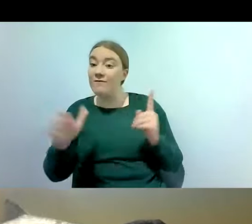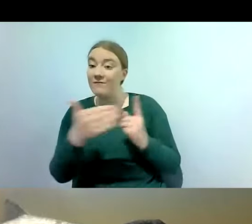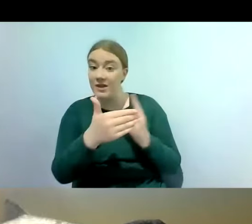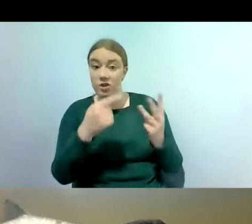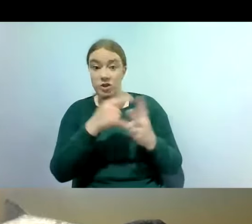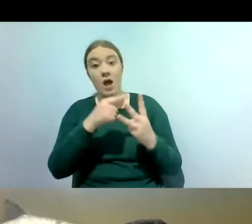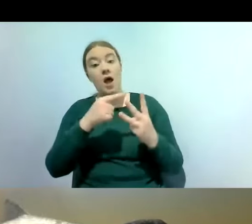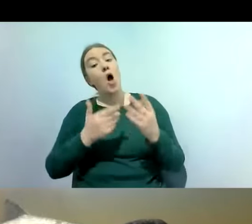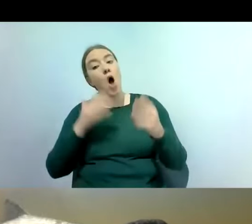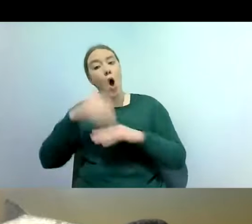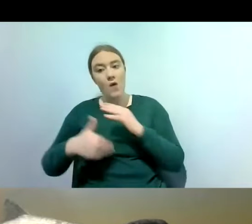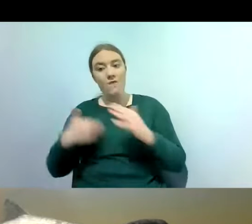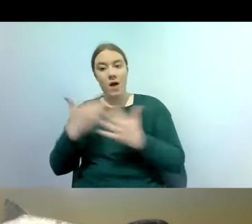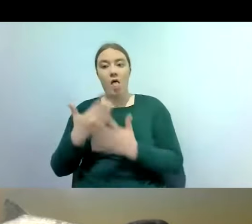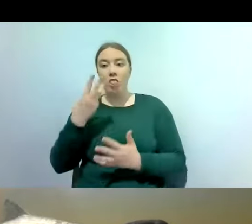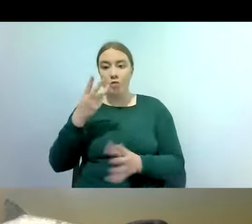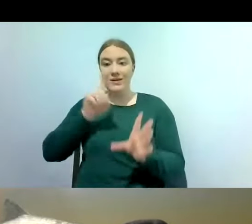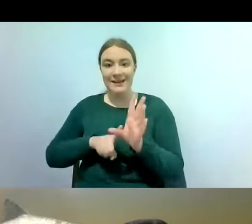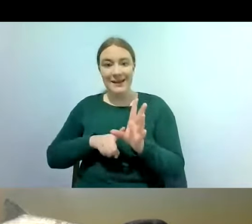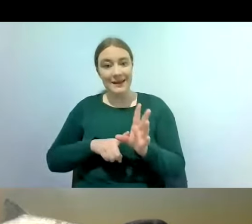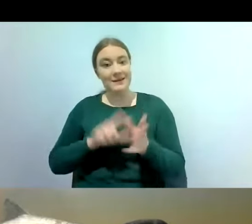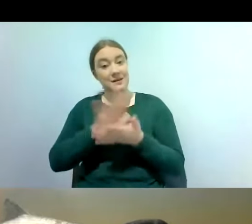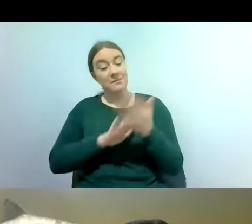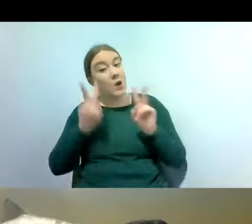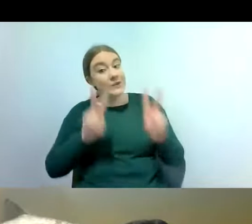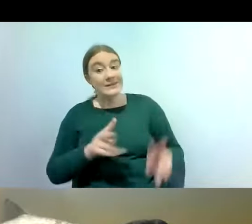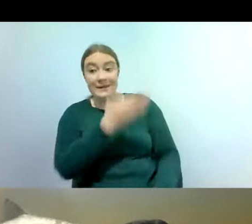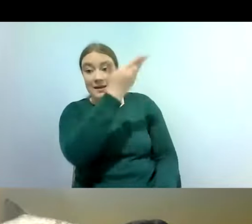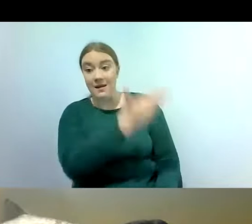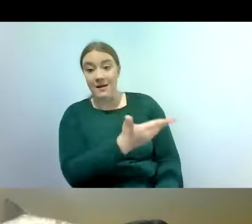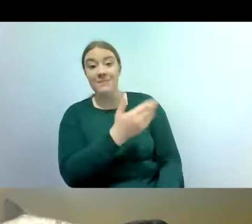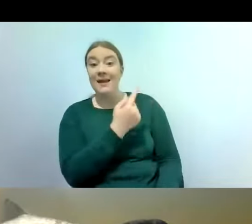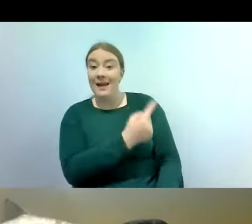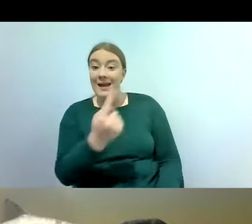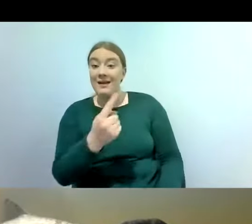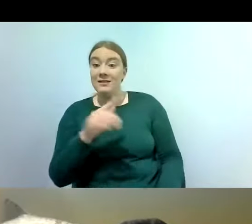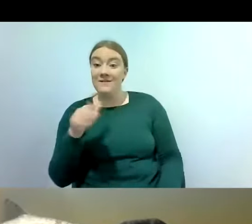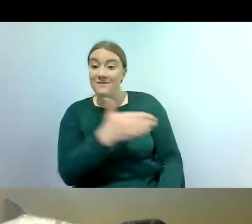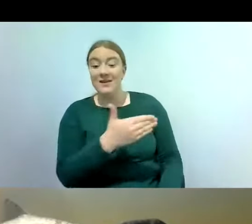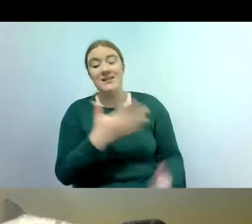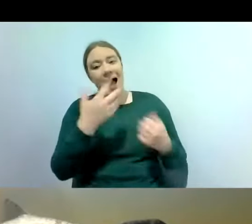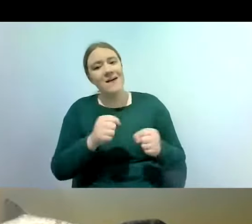and just broadly speaking it appears that these individuals are using similar areas in the river